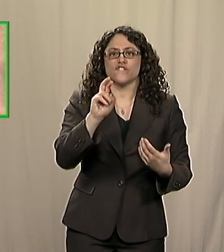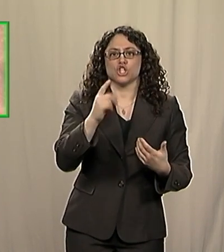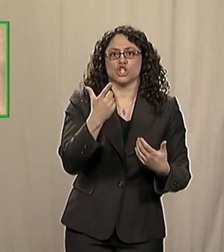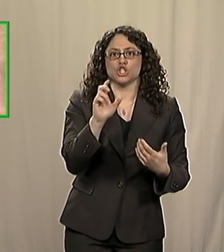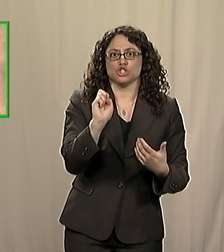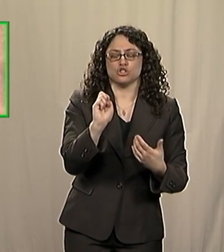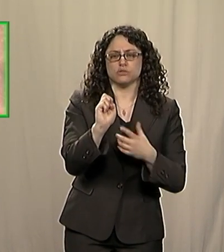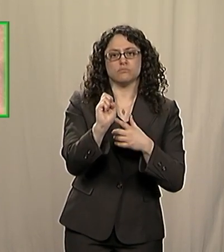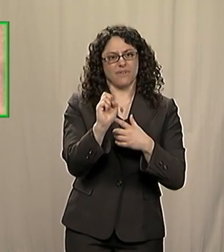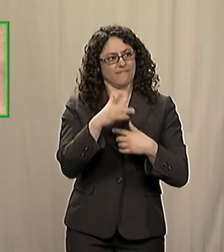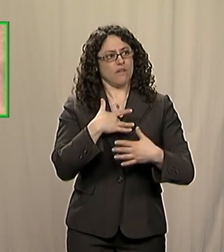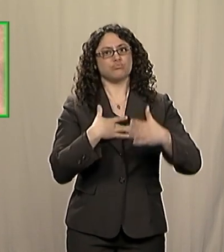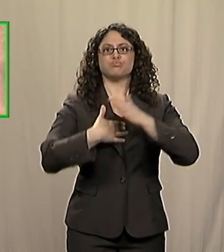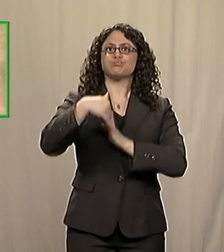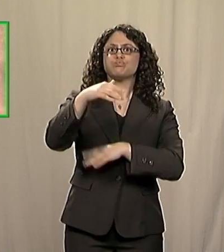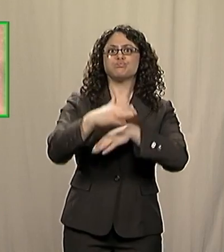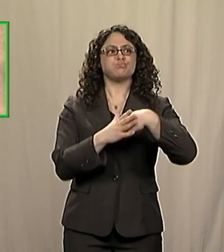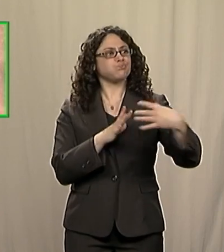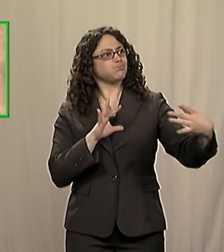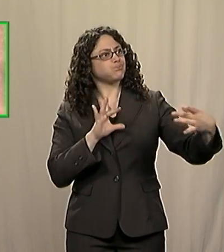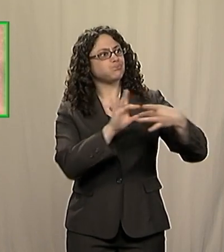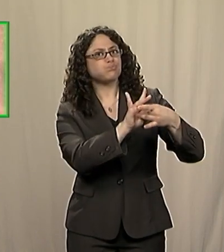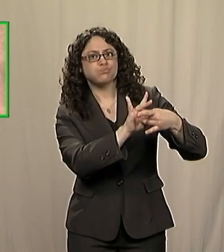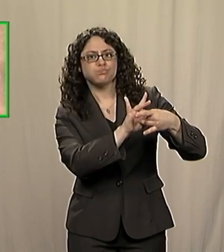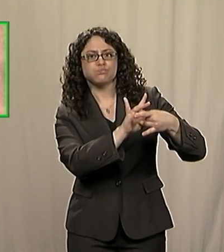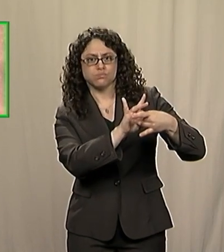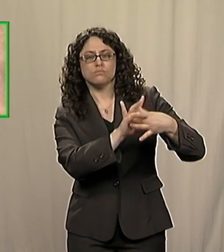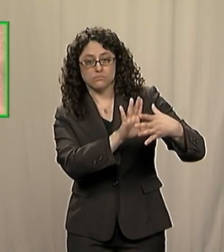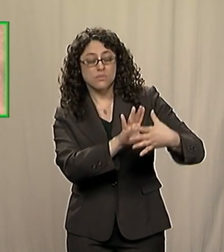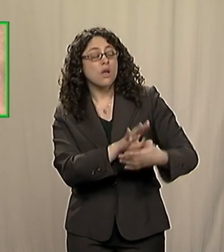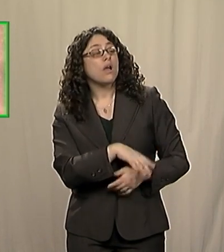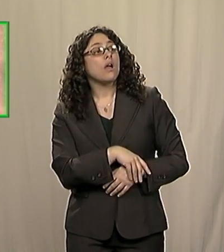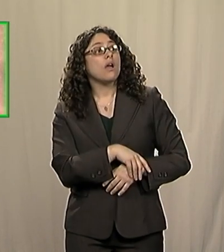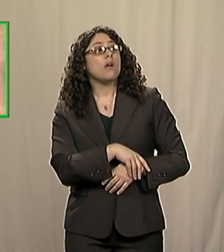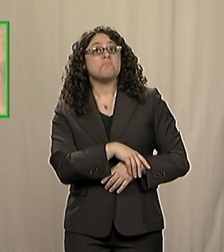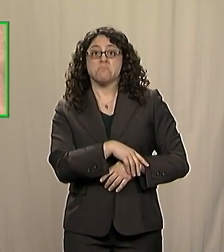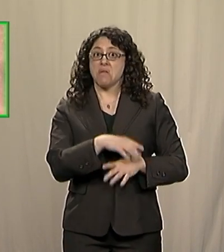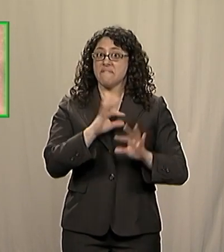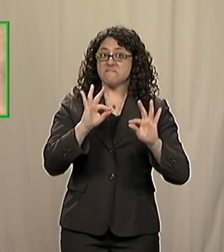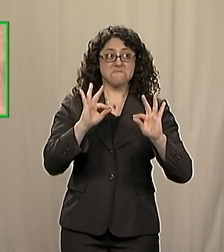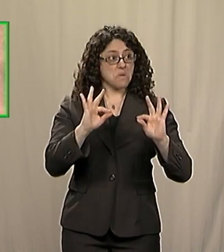Once that convergence happens to a level that's appropriate given the nature of the interaction,